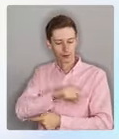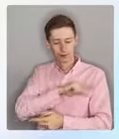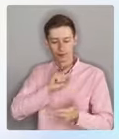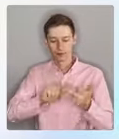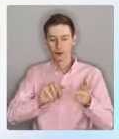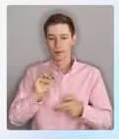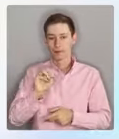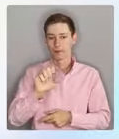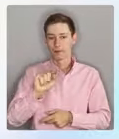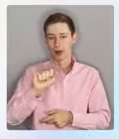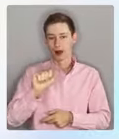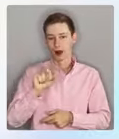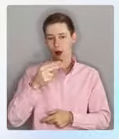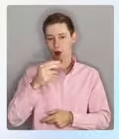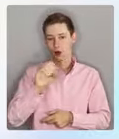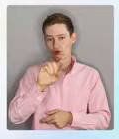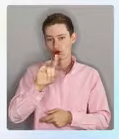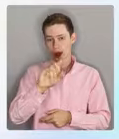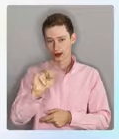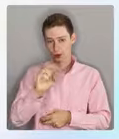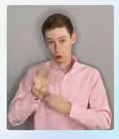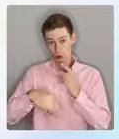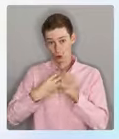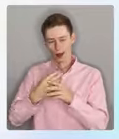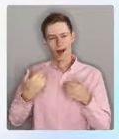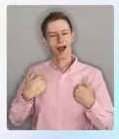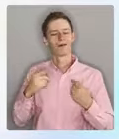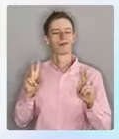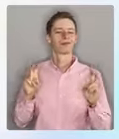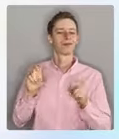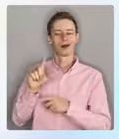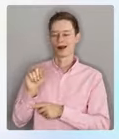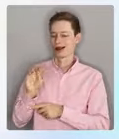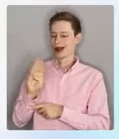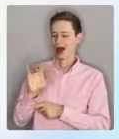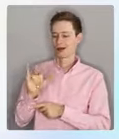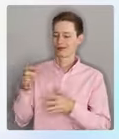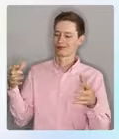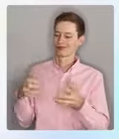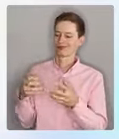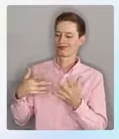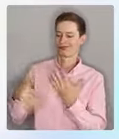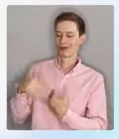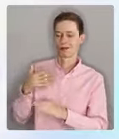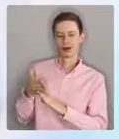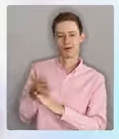Meta Horizon Worlds has a lobby destination for people to hang out in before exploring other places.